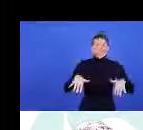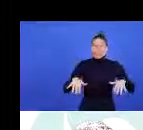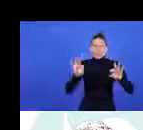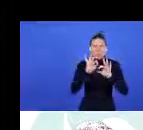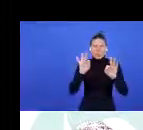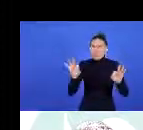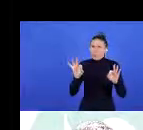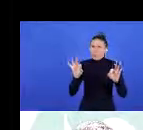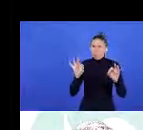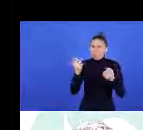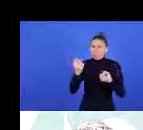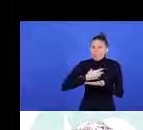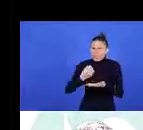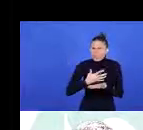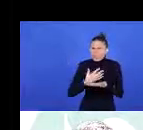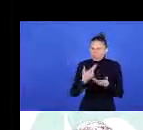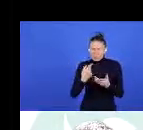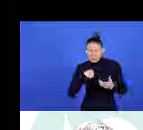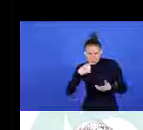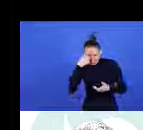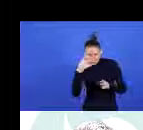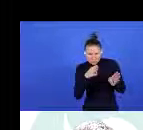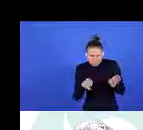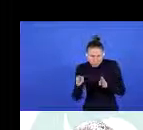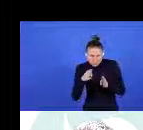rehabilitation. After the first shock I approach a solution of the